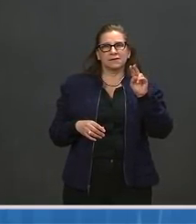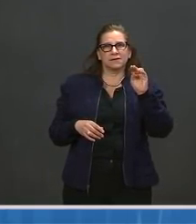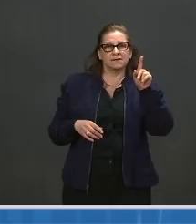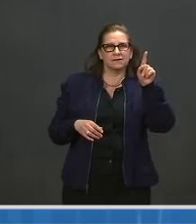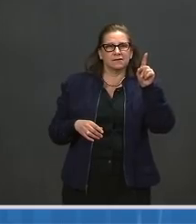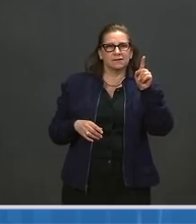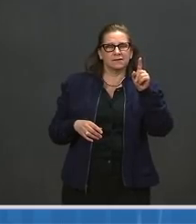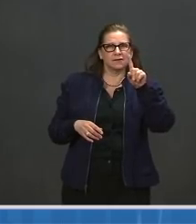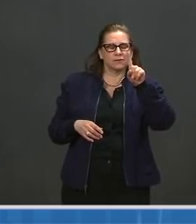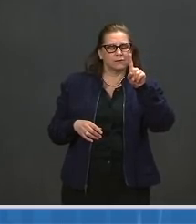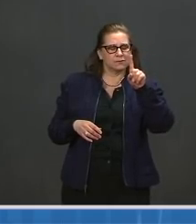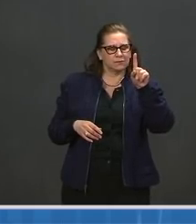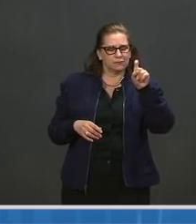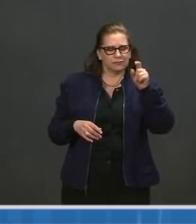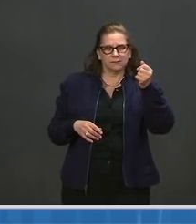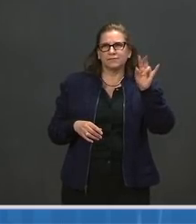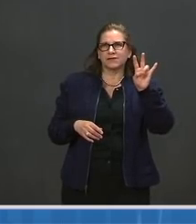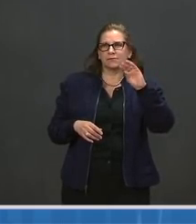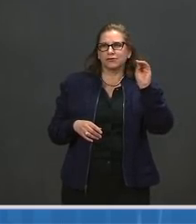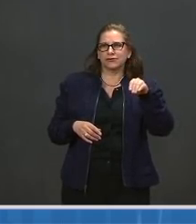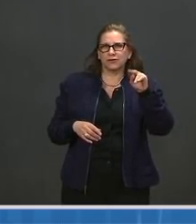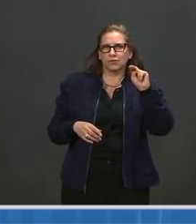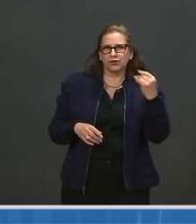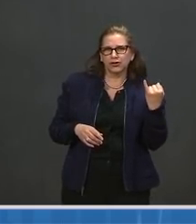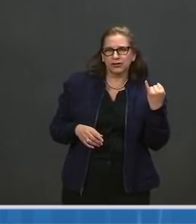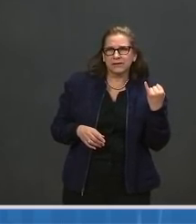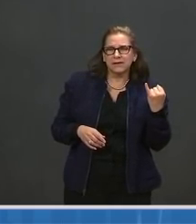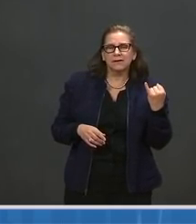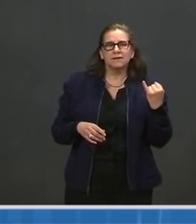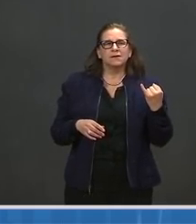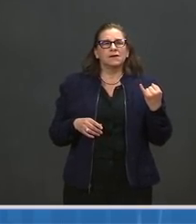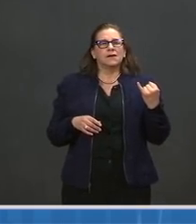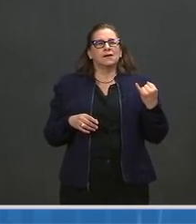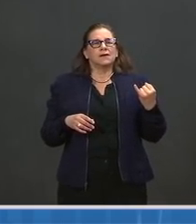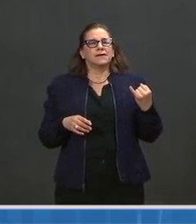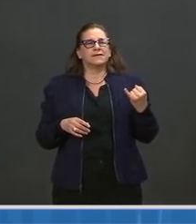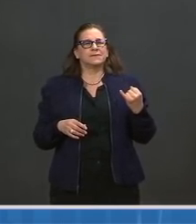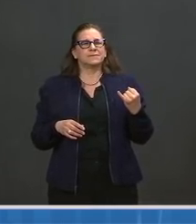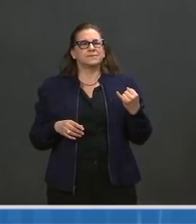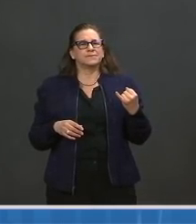Believe me, I get it -- we all want to return to our everyday activities